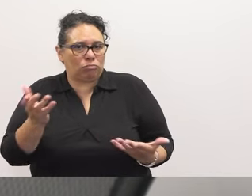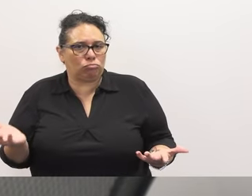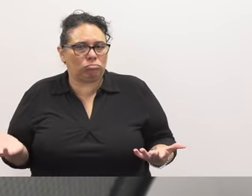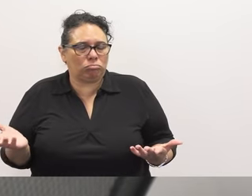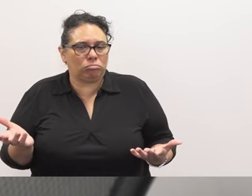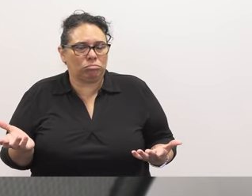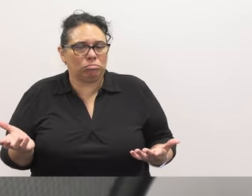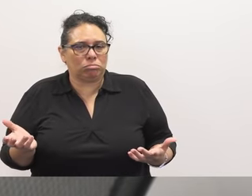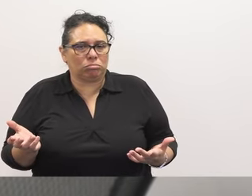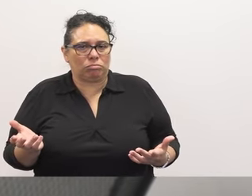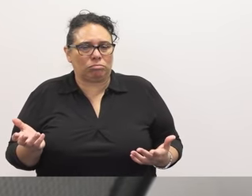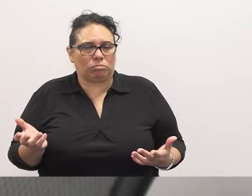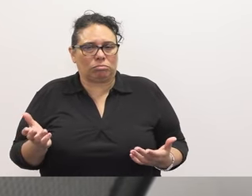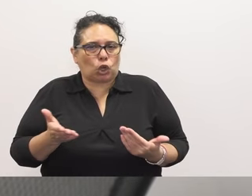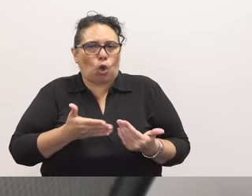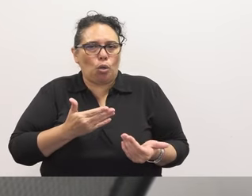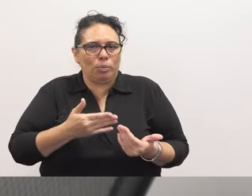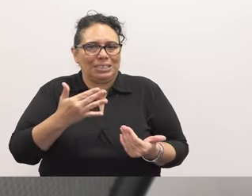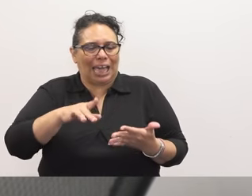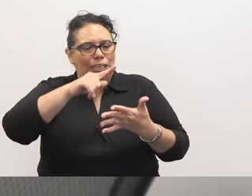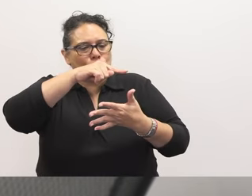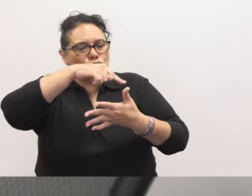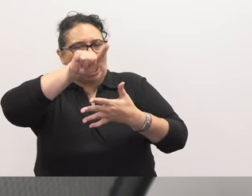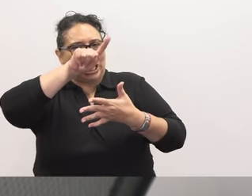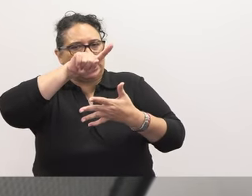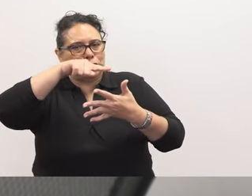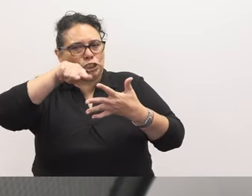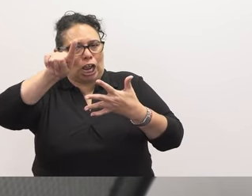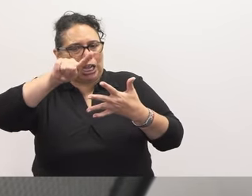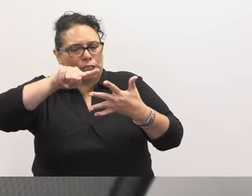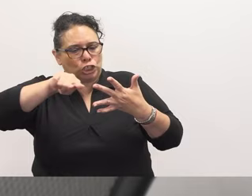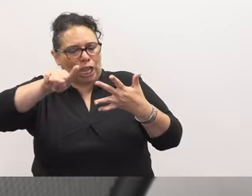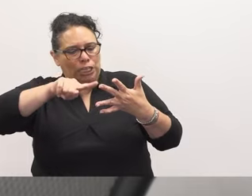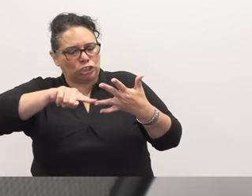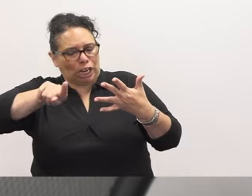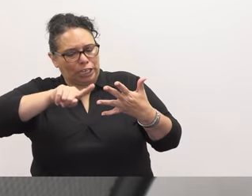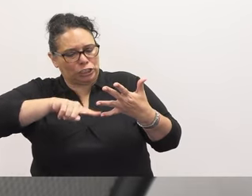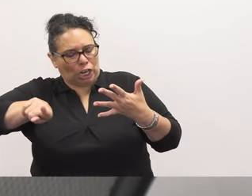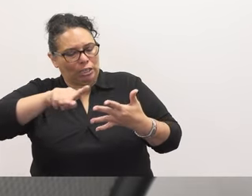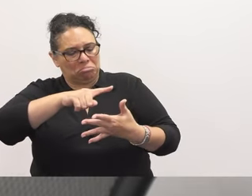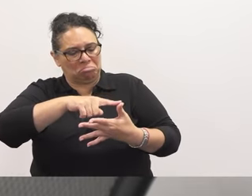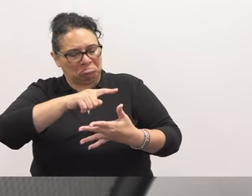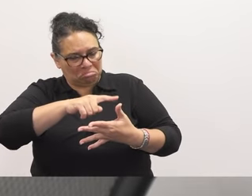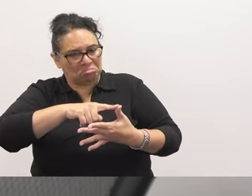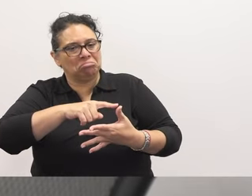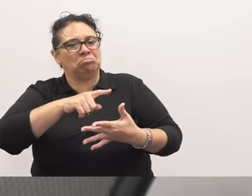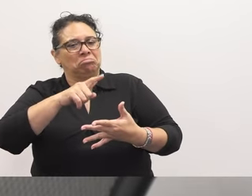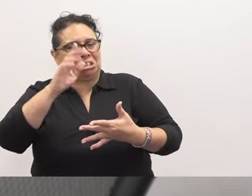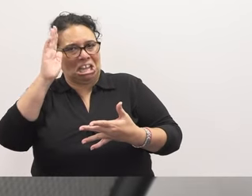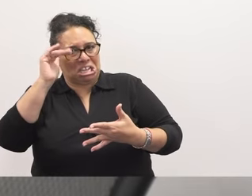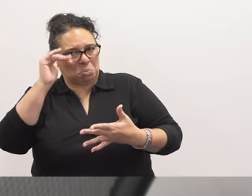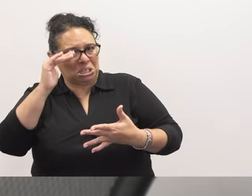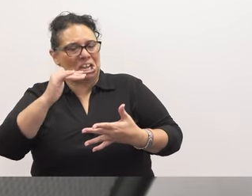it's almost like a checklist. Like what does my paper look like and what are the expectations or the criteria